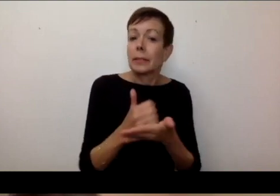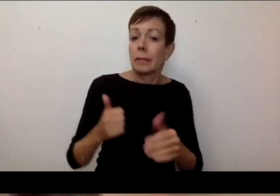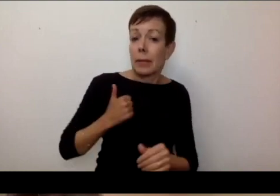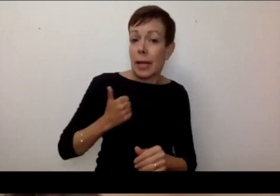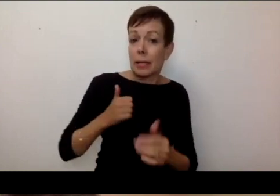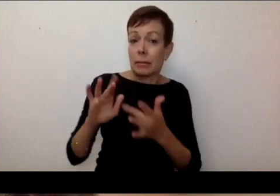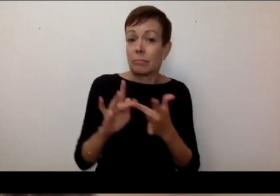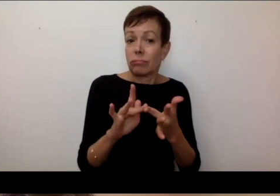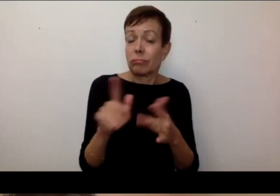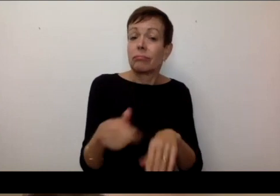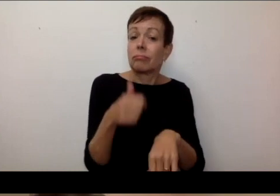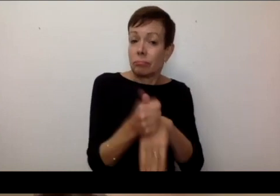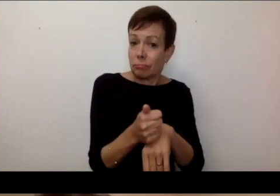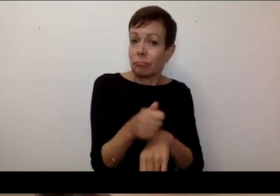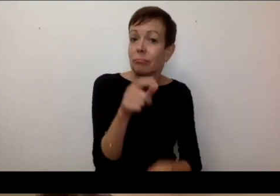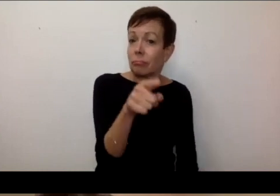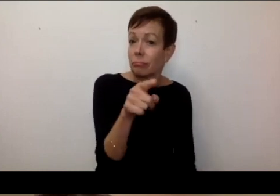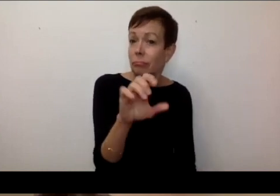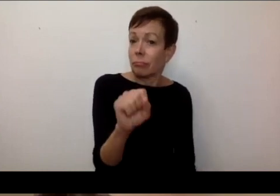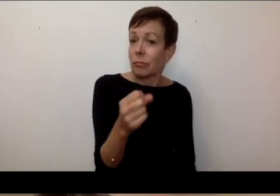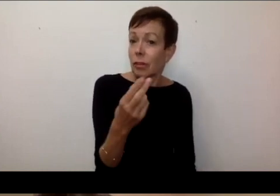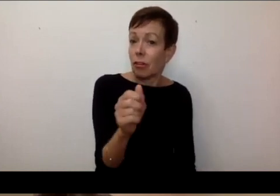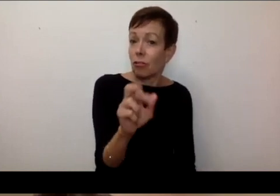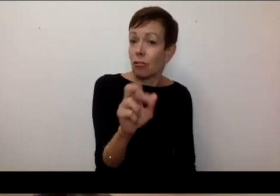anti-poverty activists and health professionals